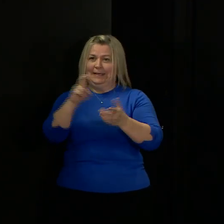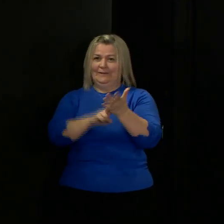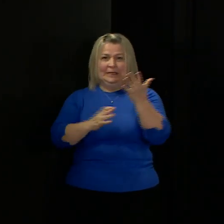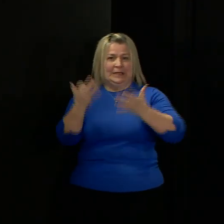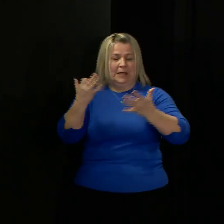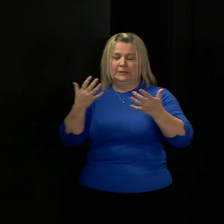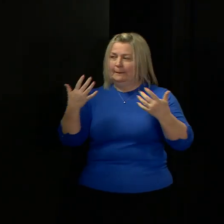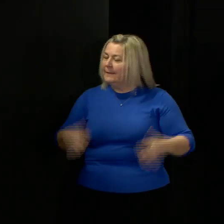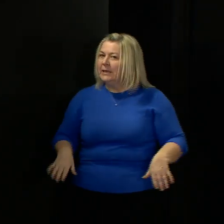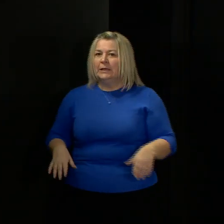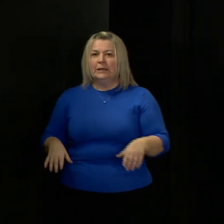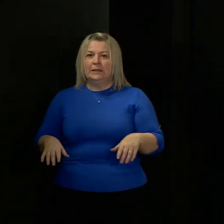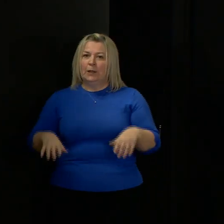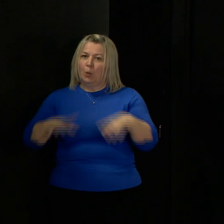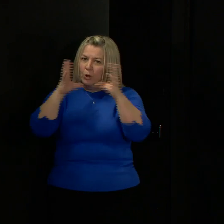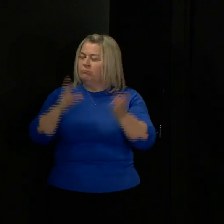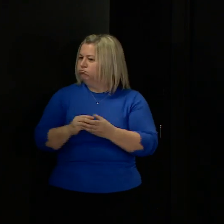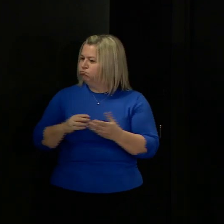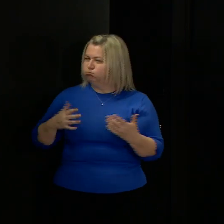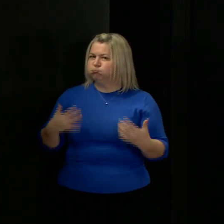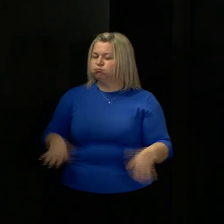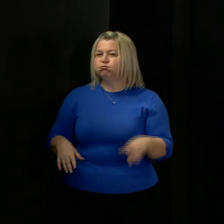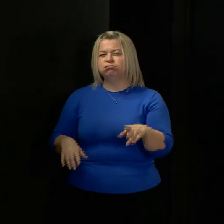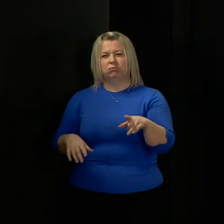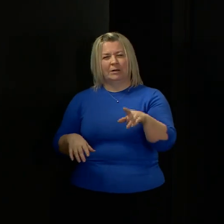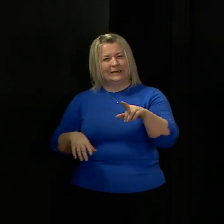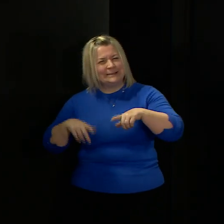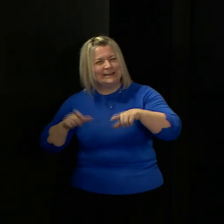reason for that is because we're still beginning to fully understand what the